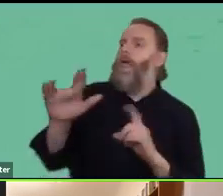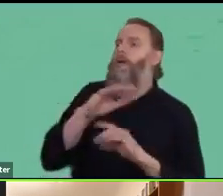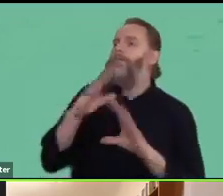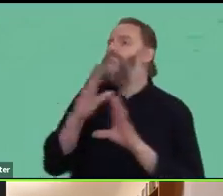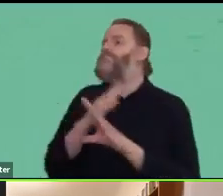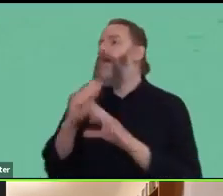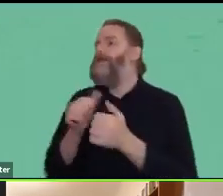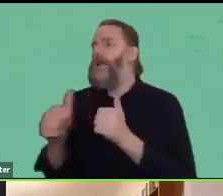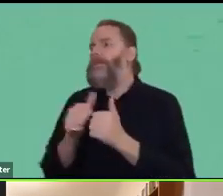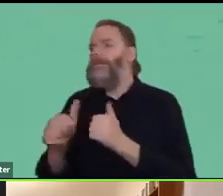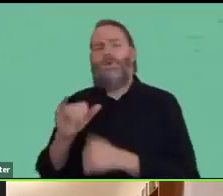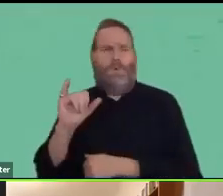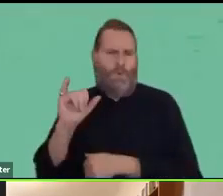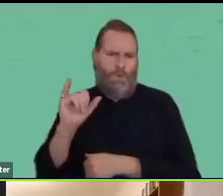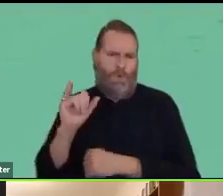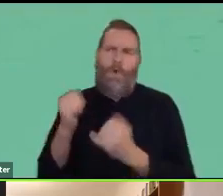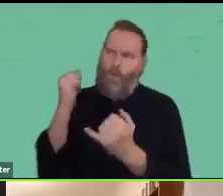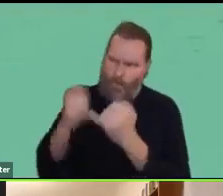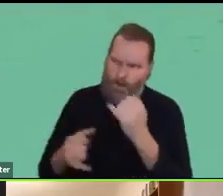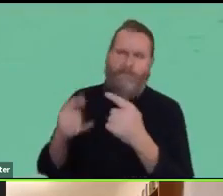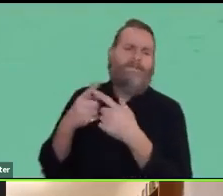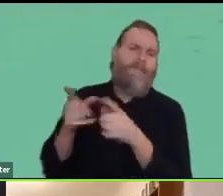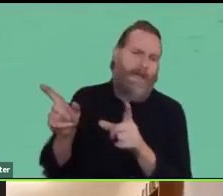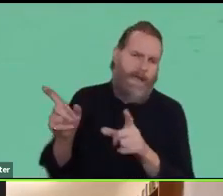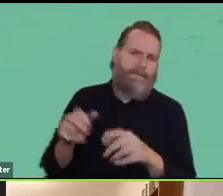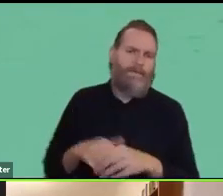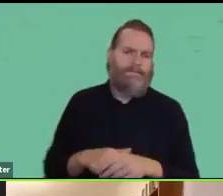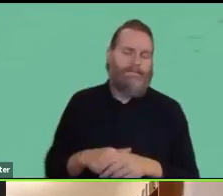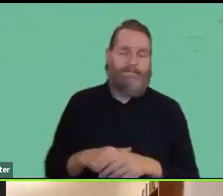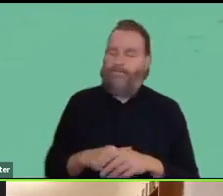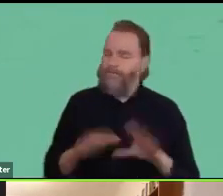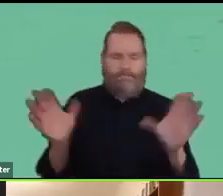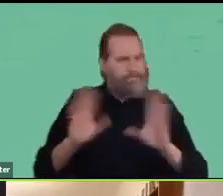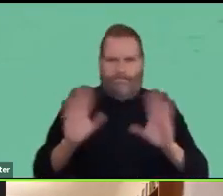and I I think what we have to say is that if we accept the logic of that argument